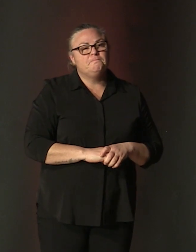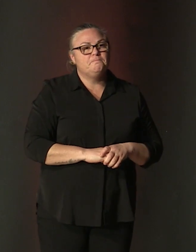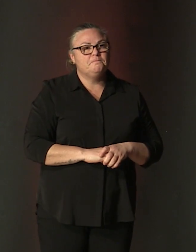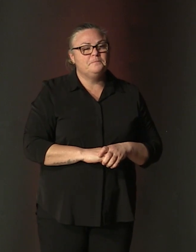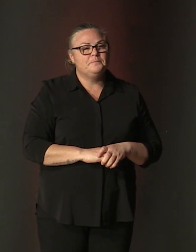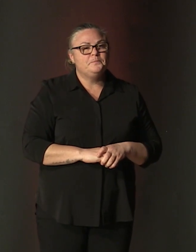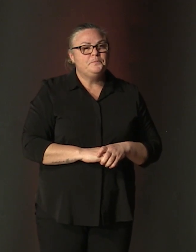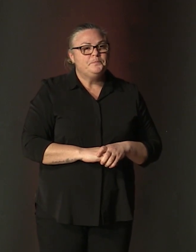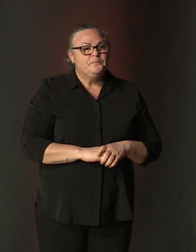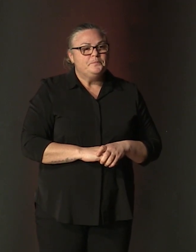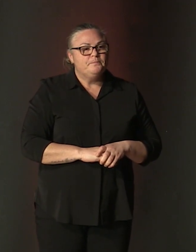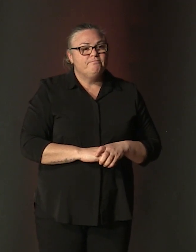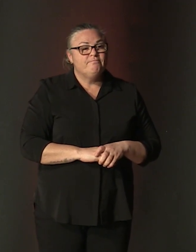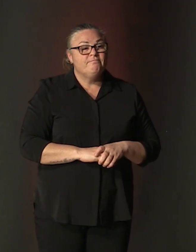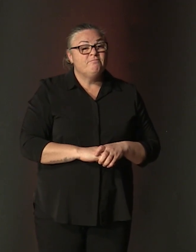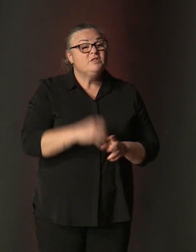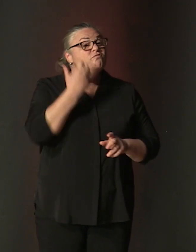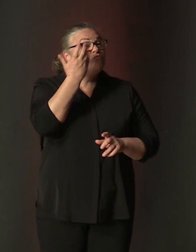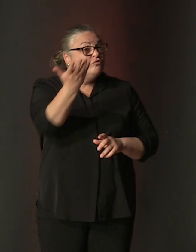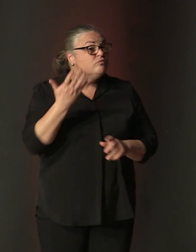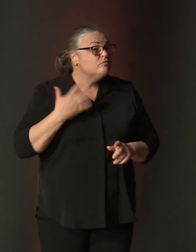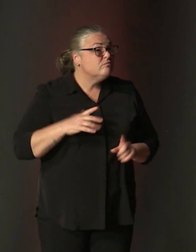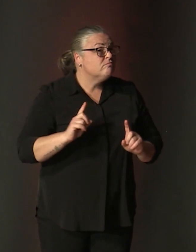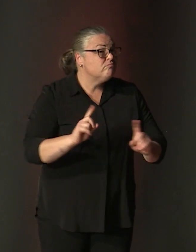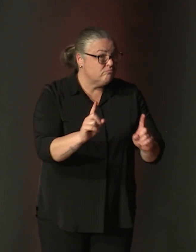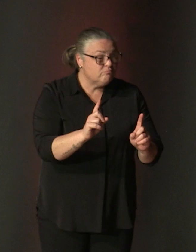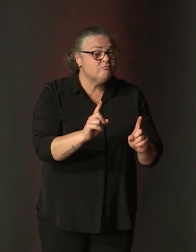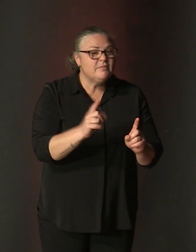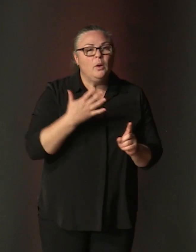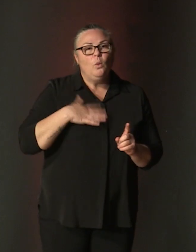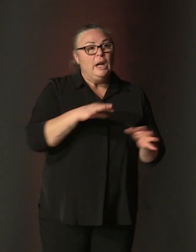Our long-term goal is to implement a plastic biorecycling process.